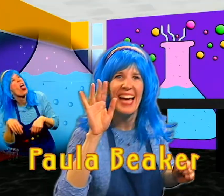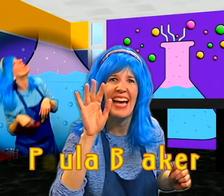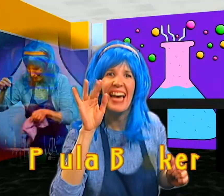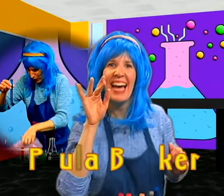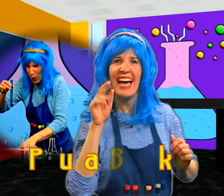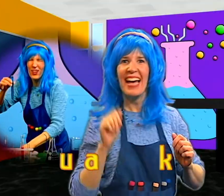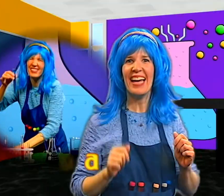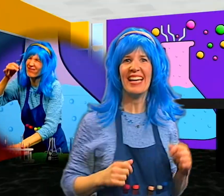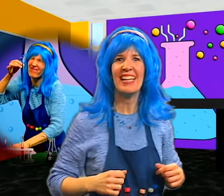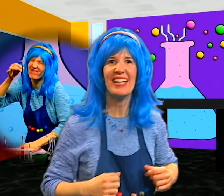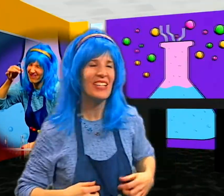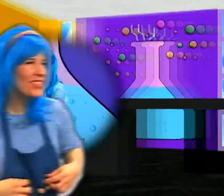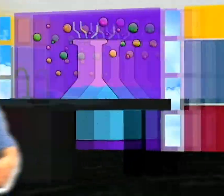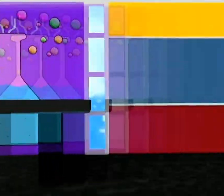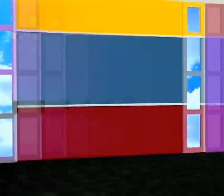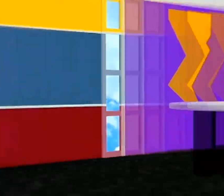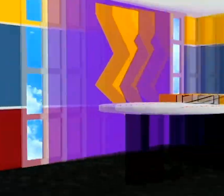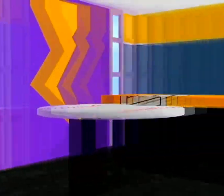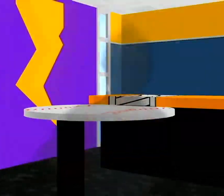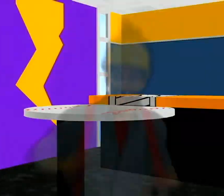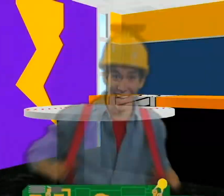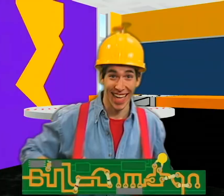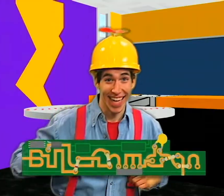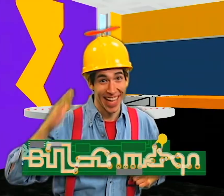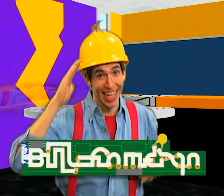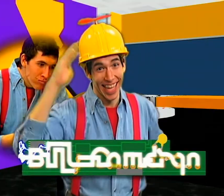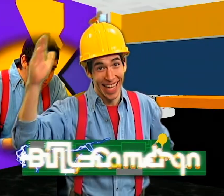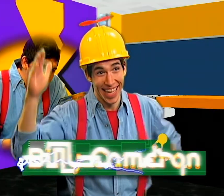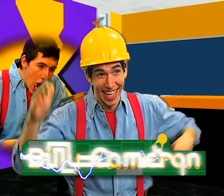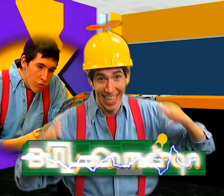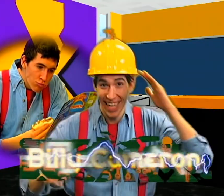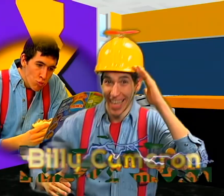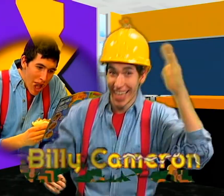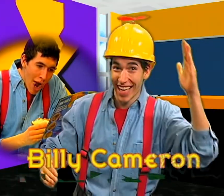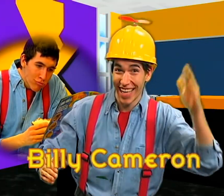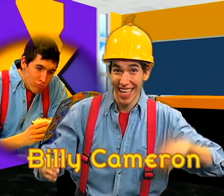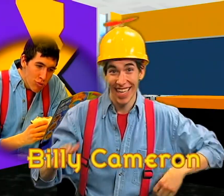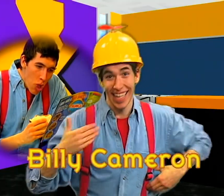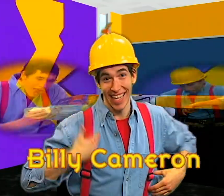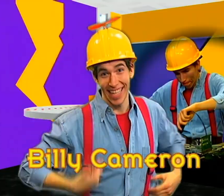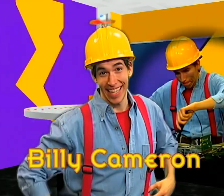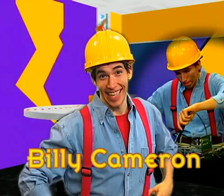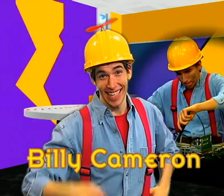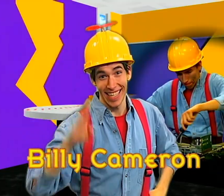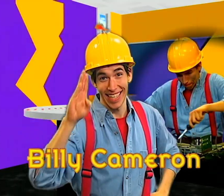DR. WONDER AND HIS CREW HAVE A BIG SURPRISE FOR YOU, THEY CAN TALK WITH JUST THEIR HANDS!